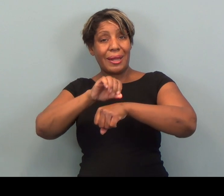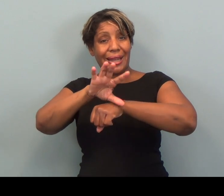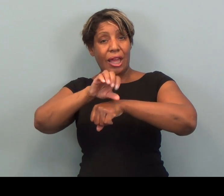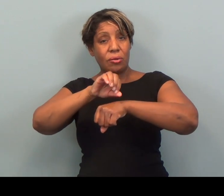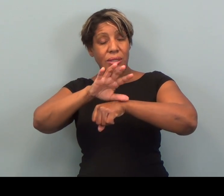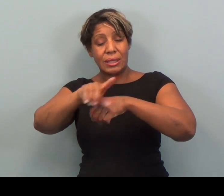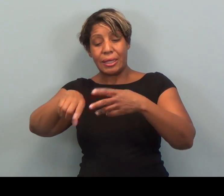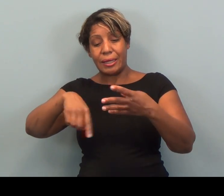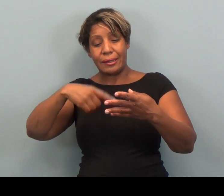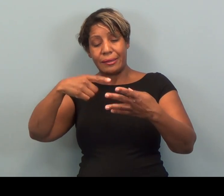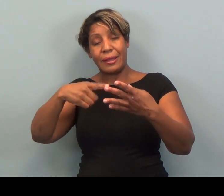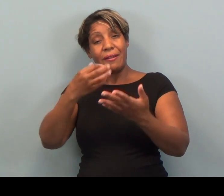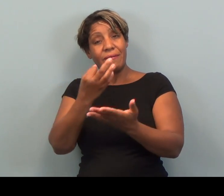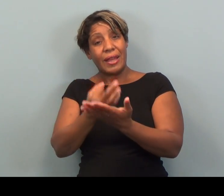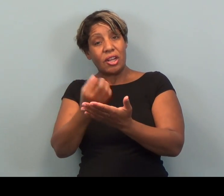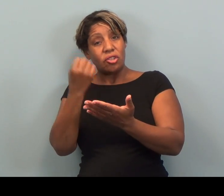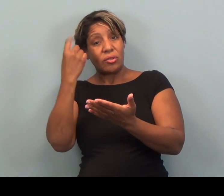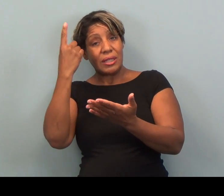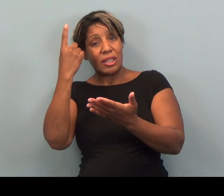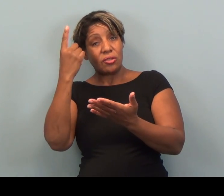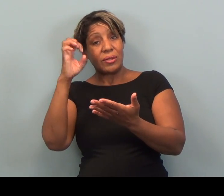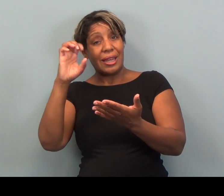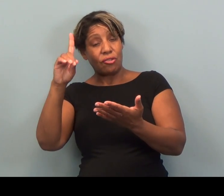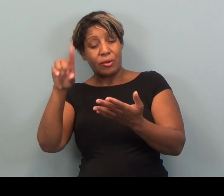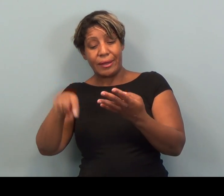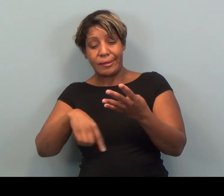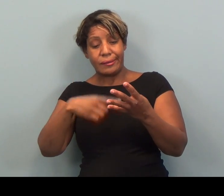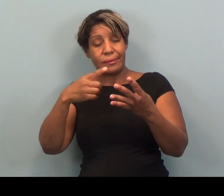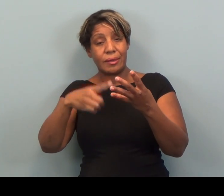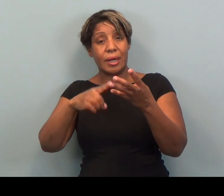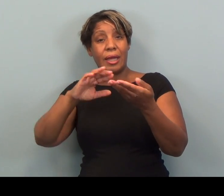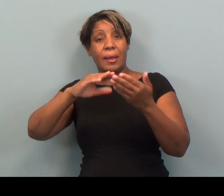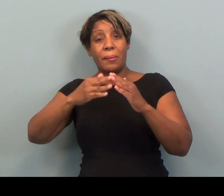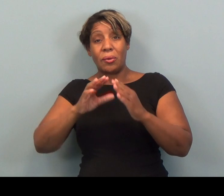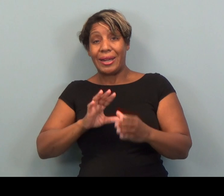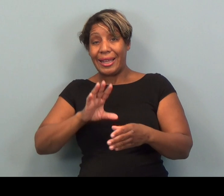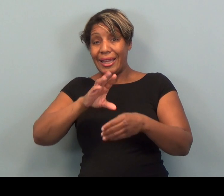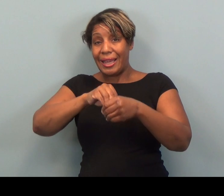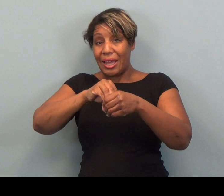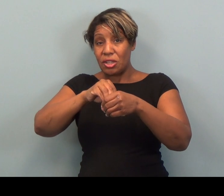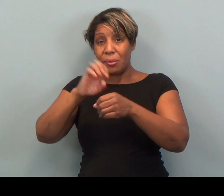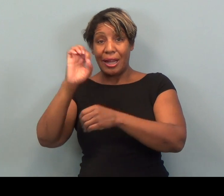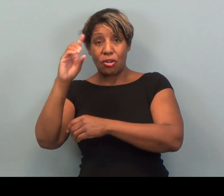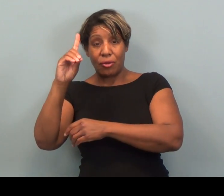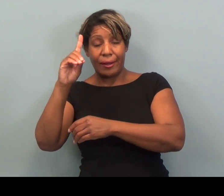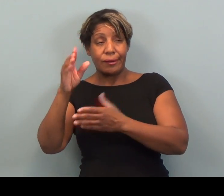with financial literacy education with community engagement education